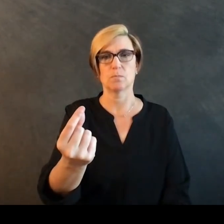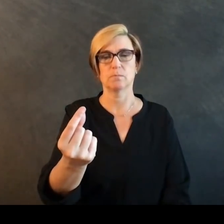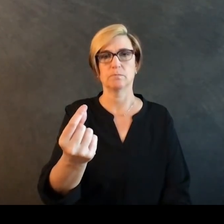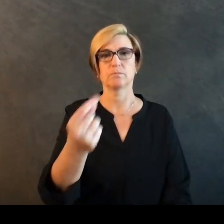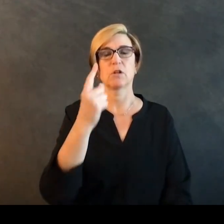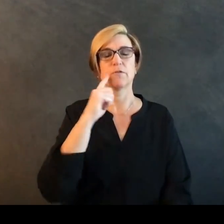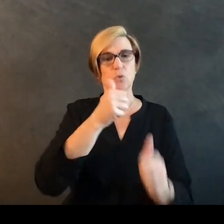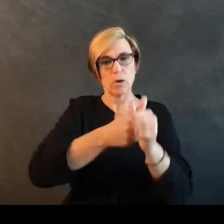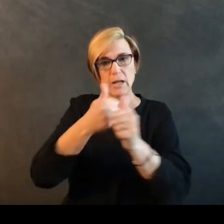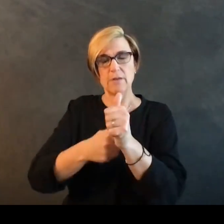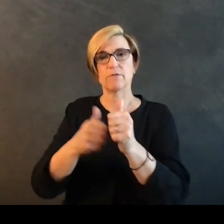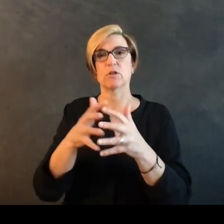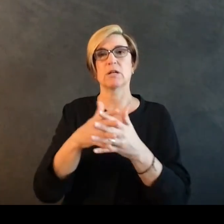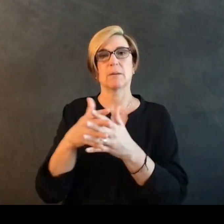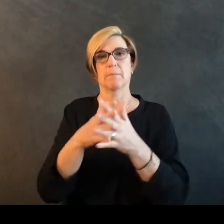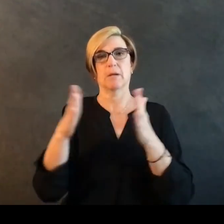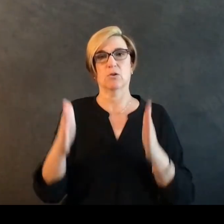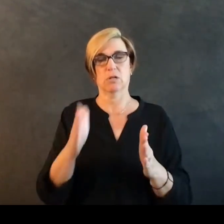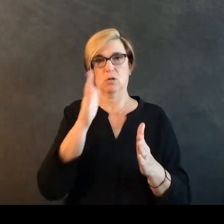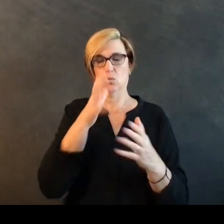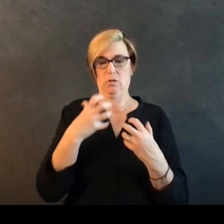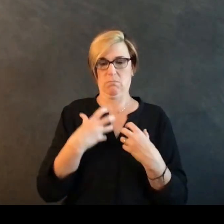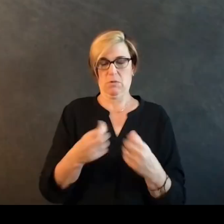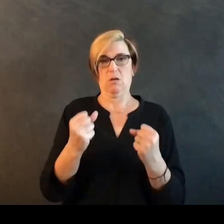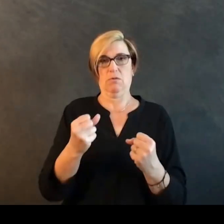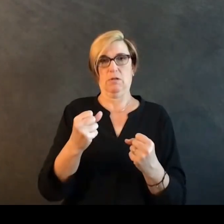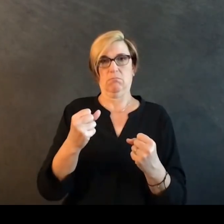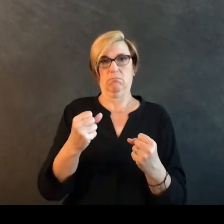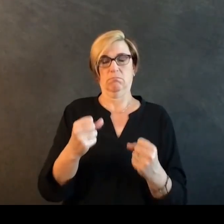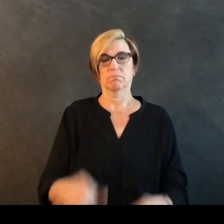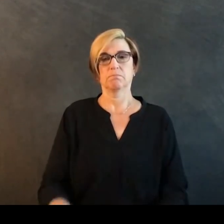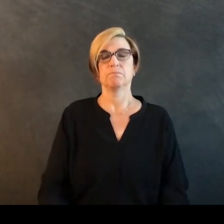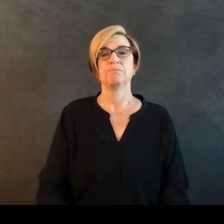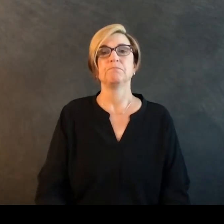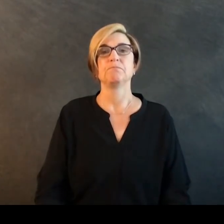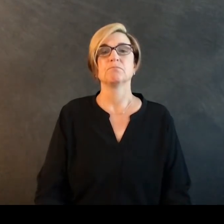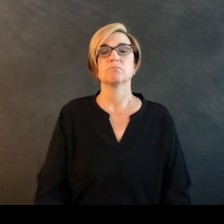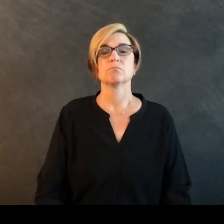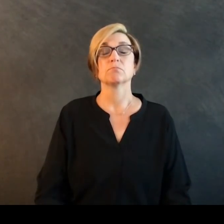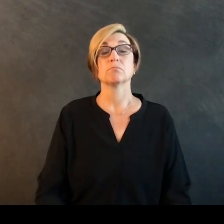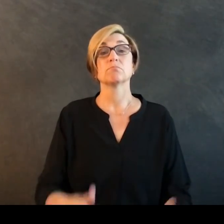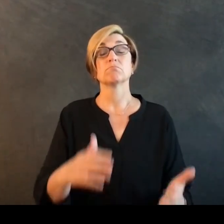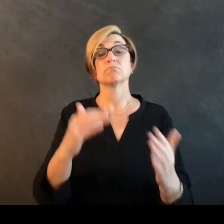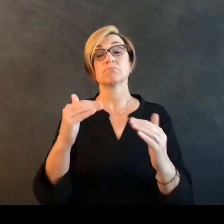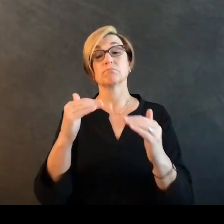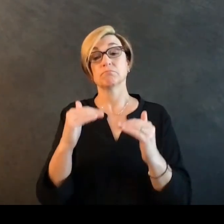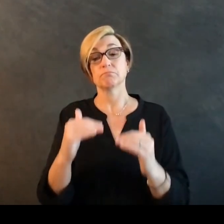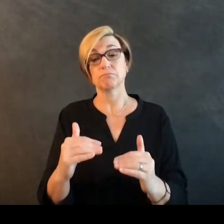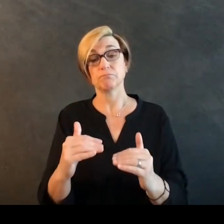is entitled to have beyond that let me say that we have been working through